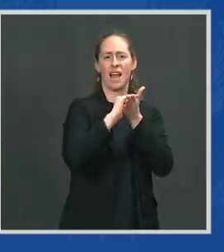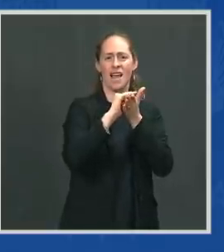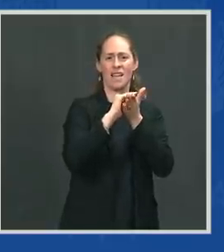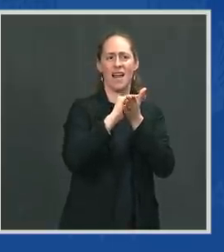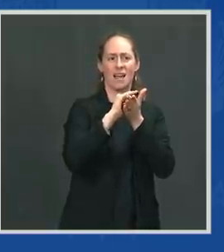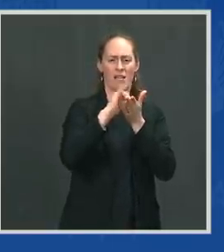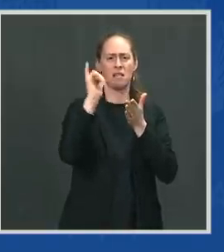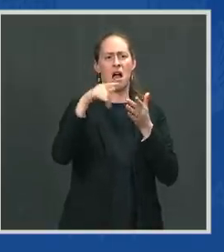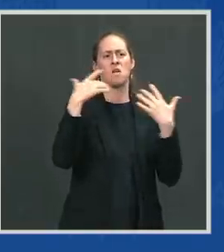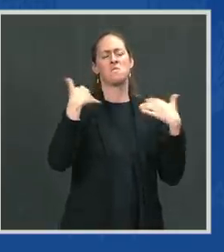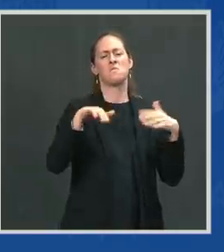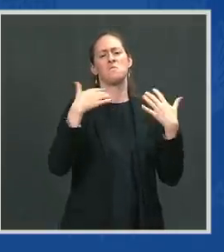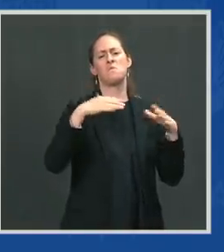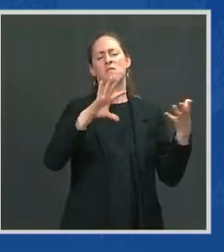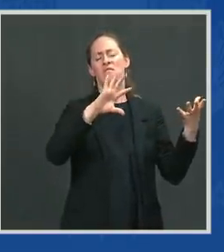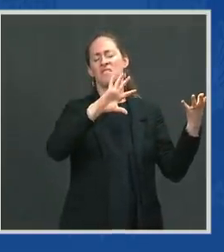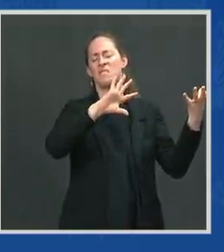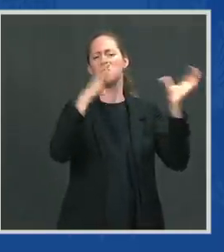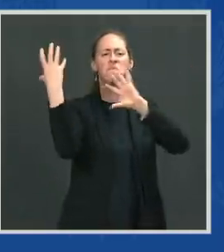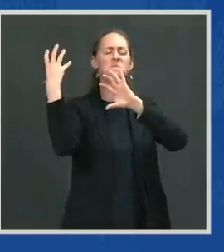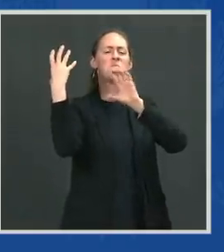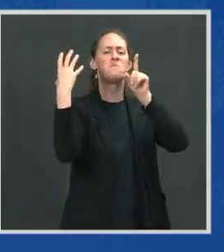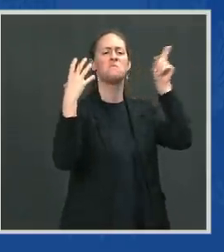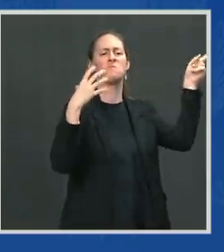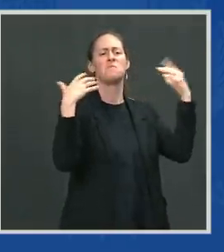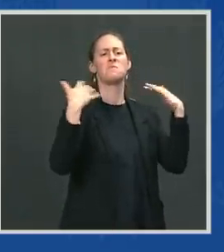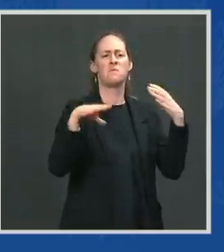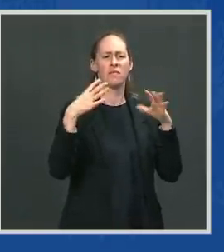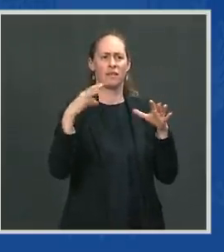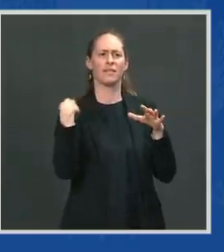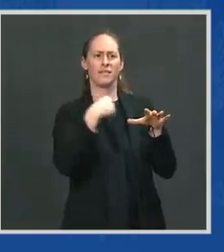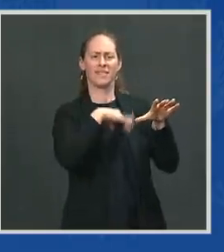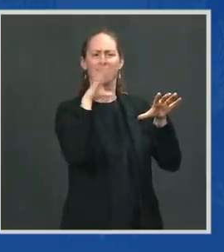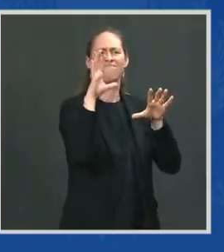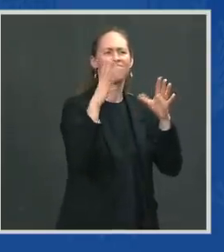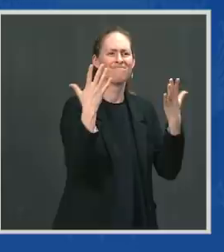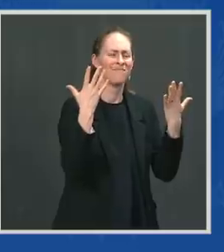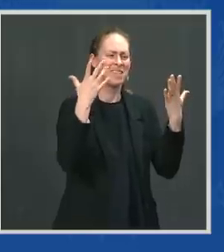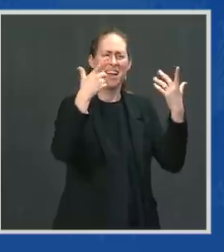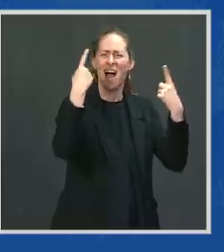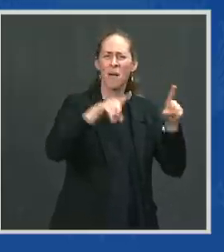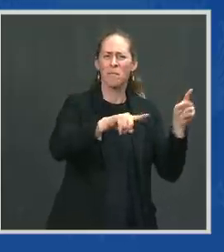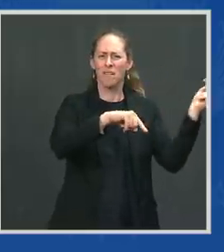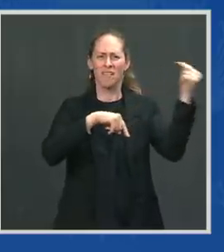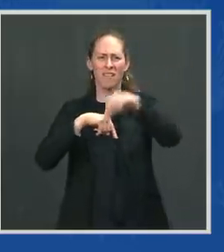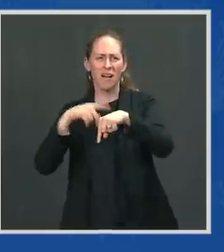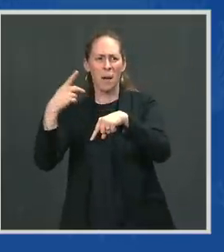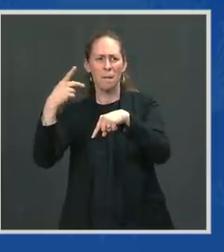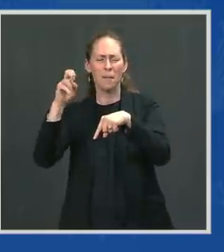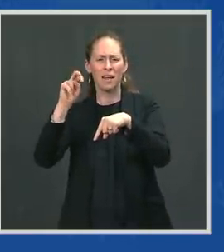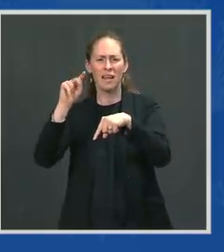and made hallowed ground of a field in Shanksville, Pennsylvania, and sparked an American promise